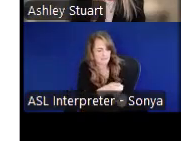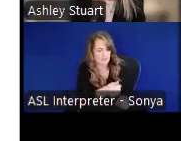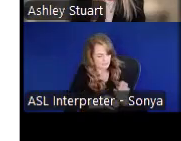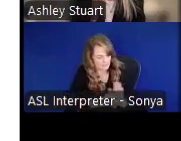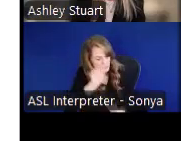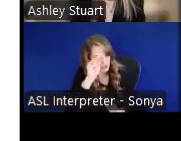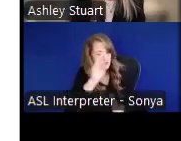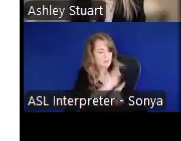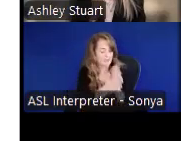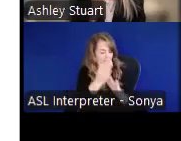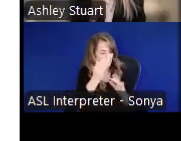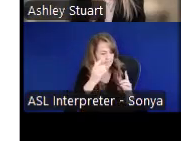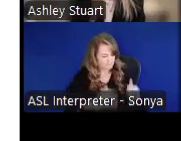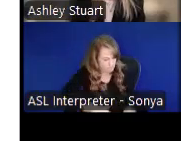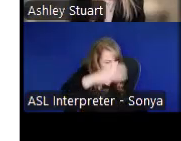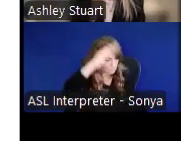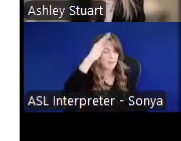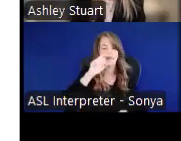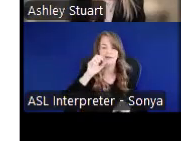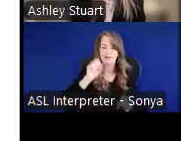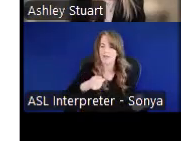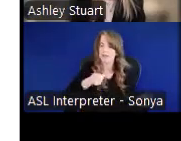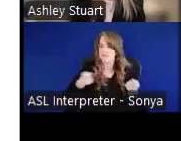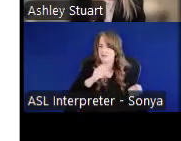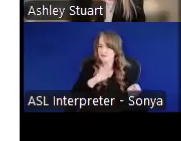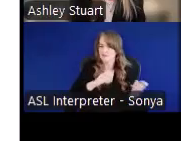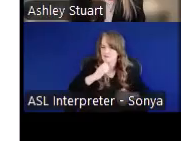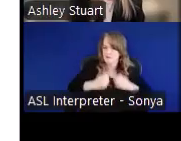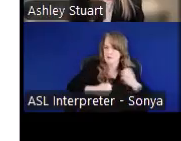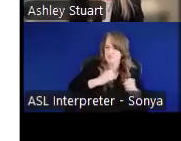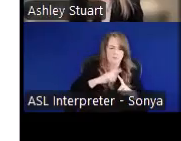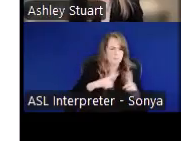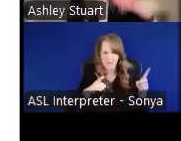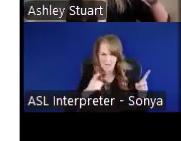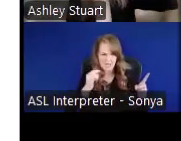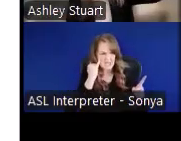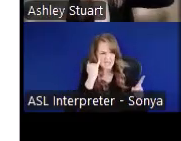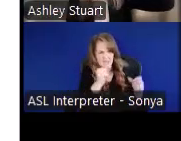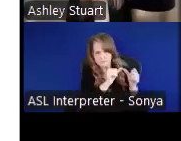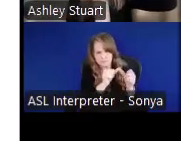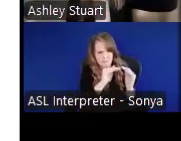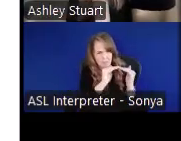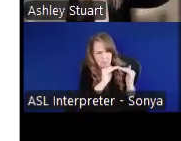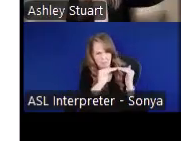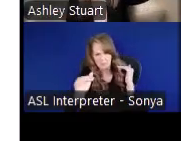behavior. So when we see tantrums really failing to decline, so they're starting really intense, and they're